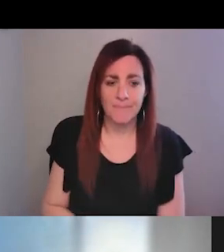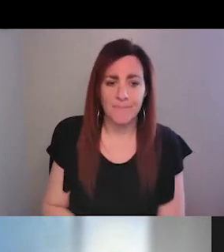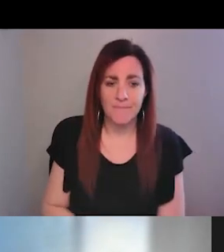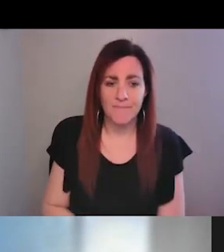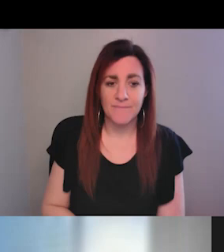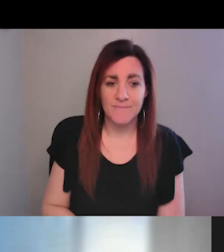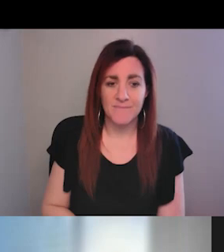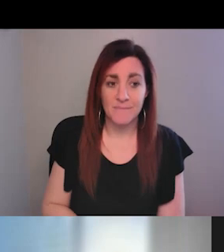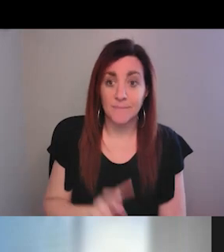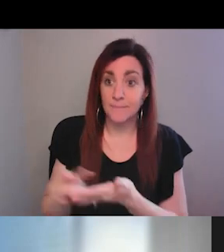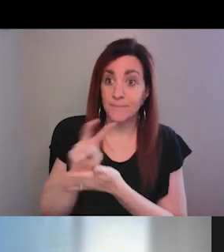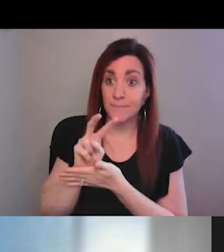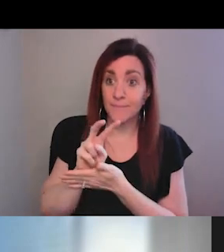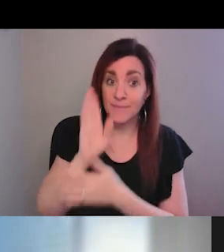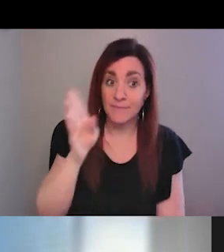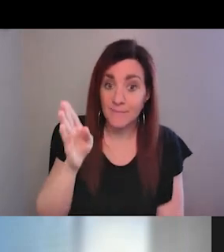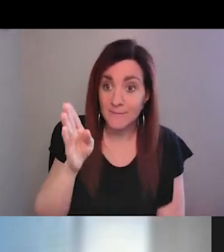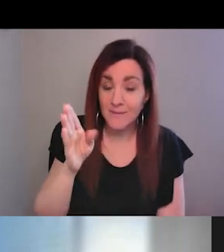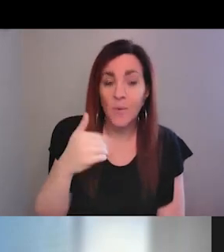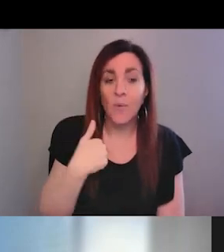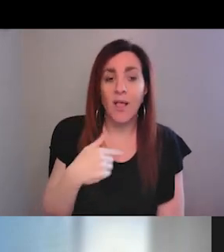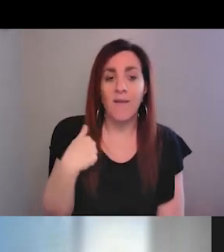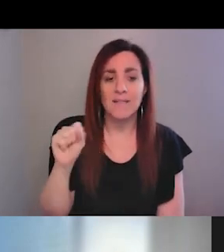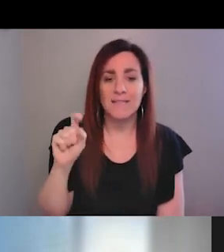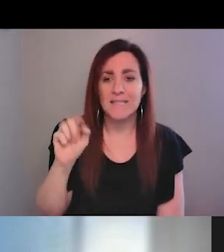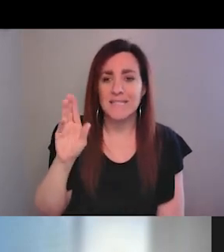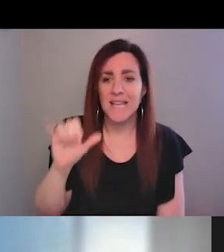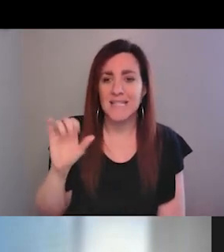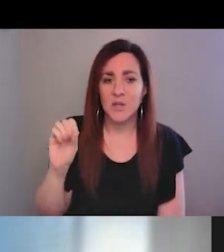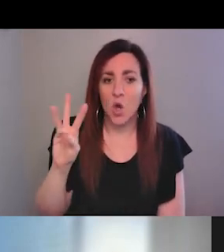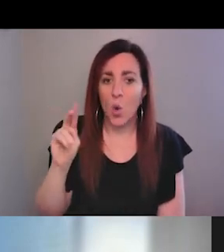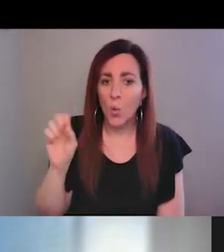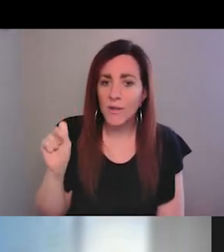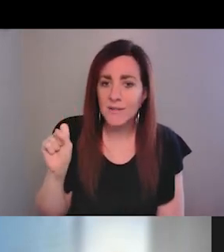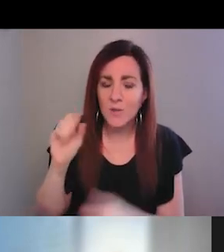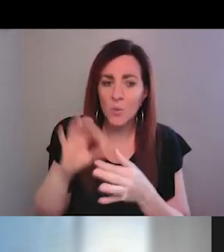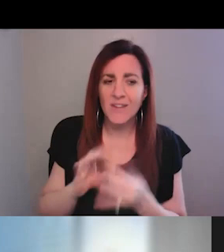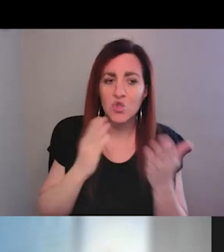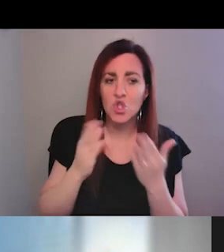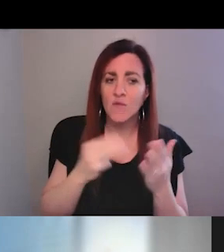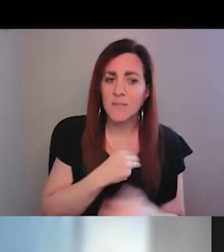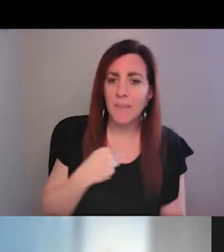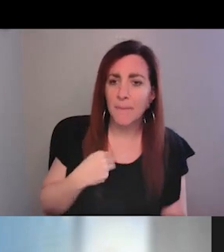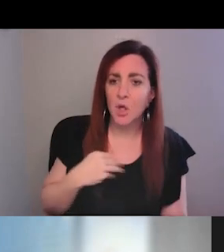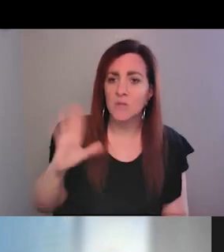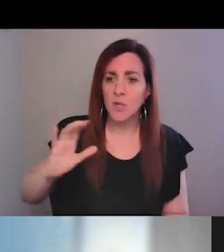THE FOLLOWING WEEK IS HEARING ABOUT VETERANS AND THEIR FAMILIES